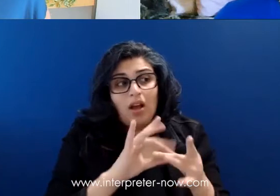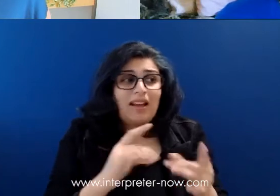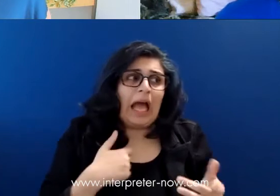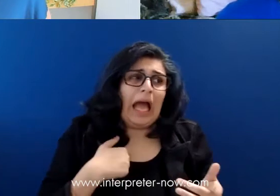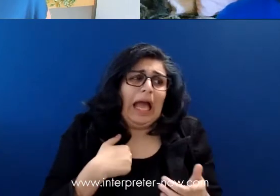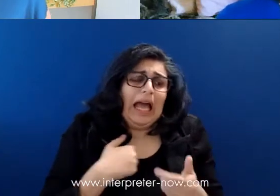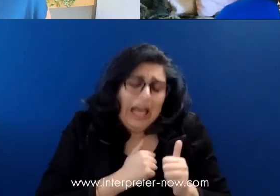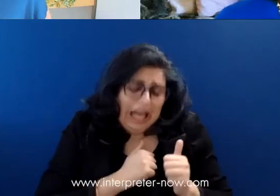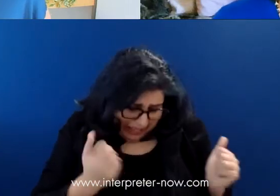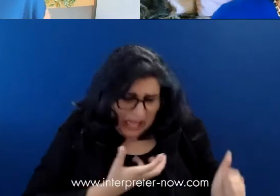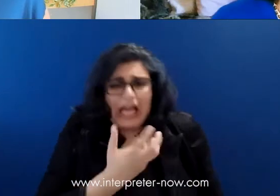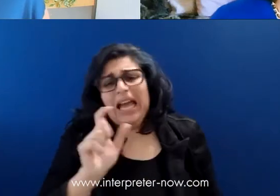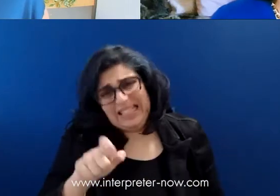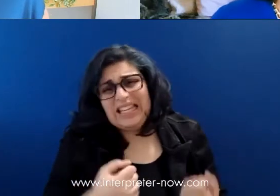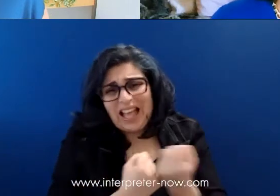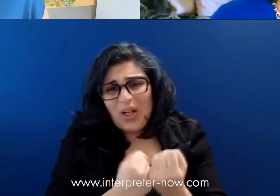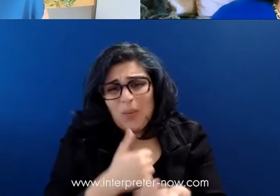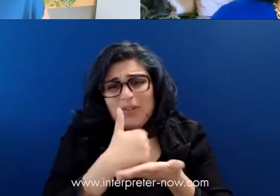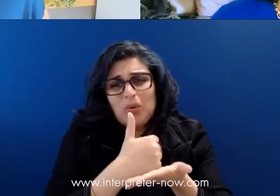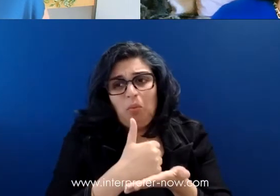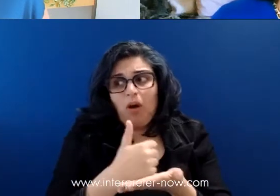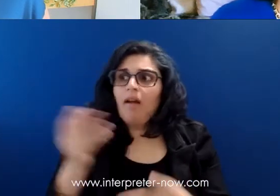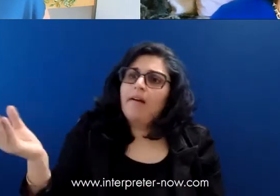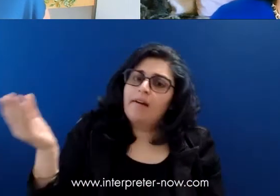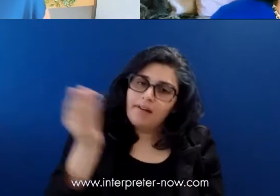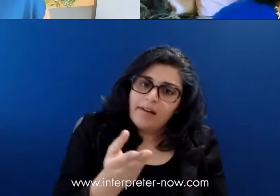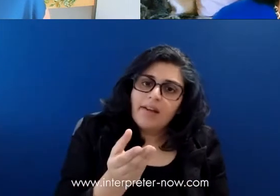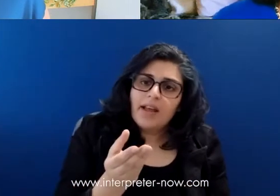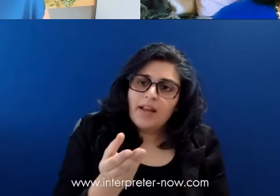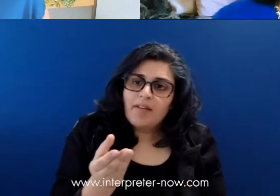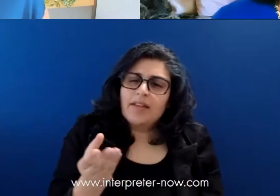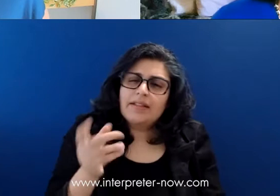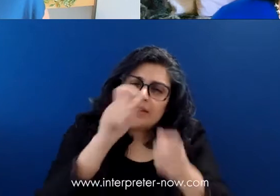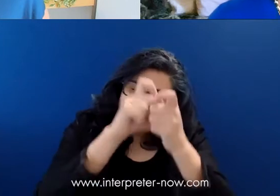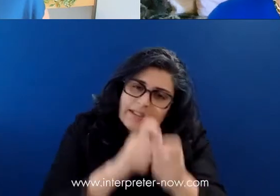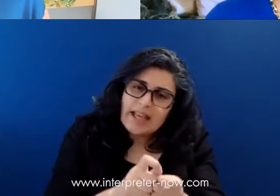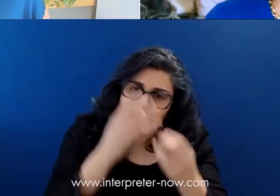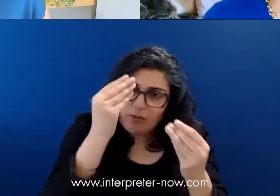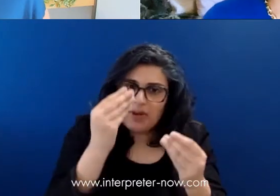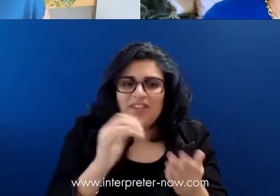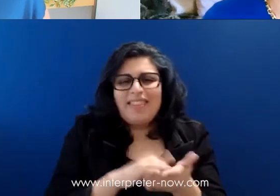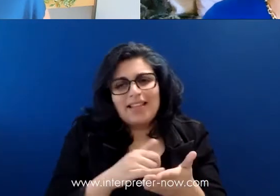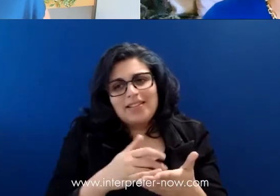To be able to provide that more detailed information is a kinder act in my view. Those are just a couple of strategies.